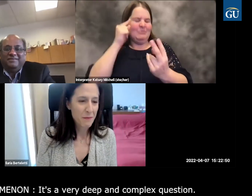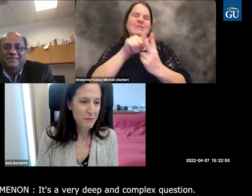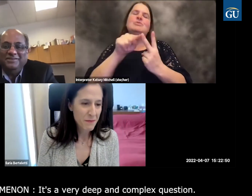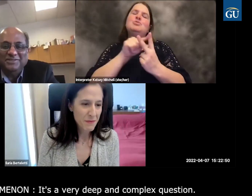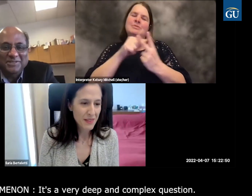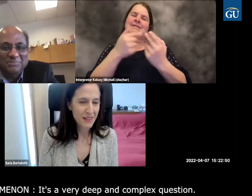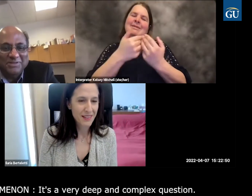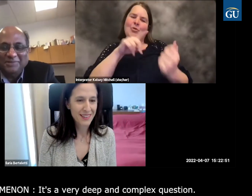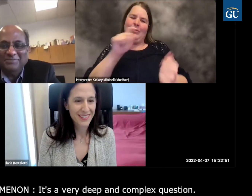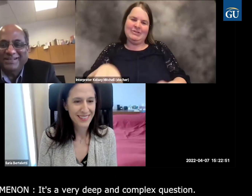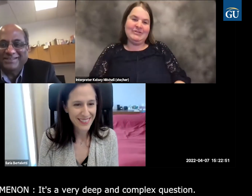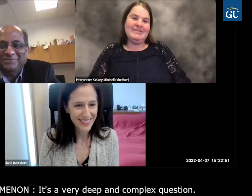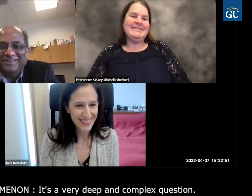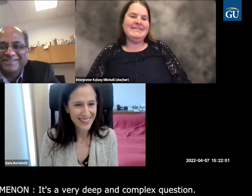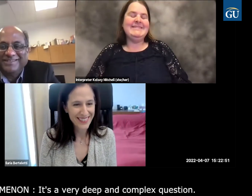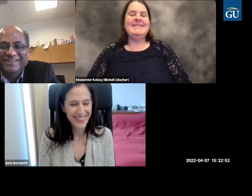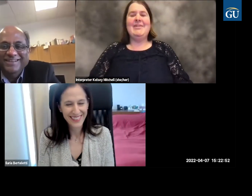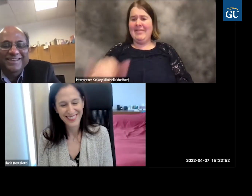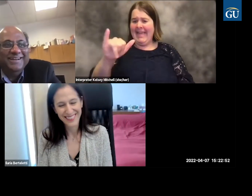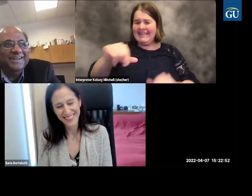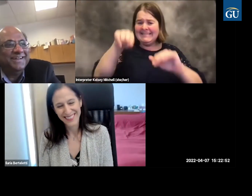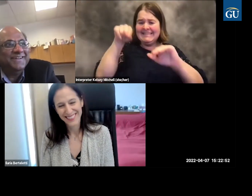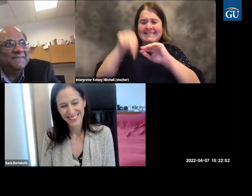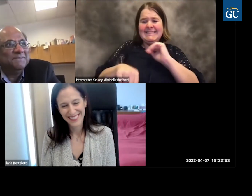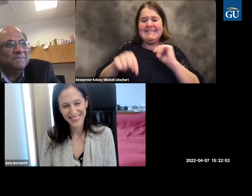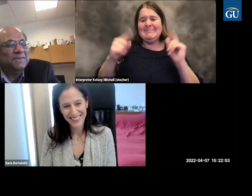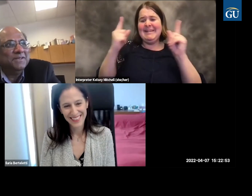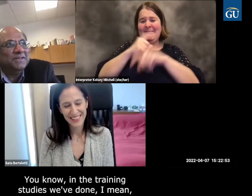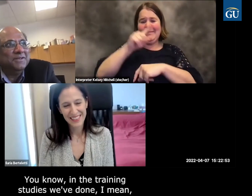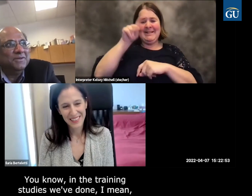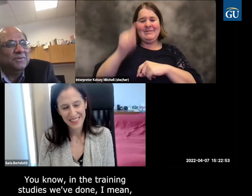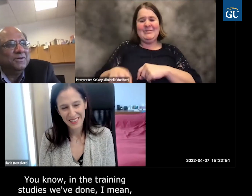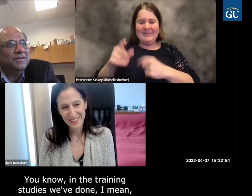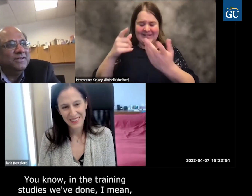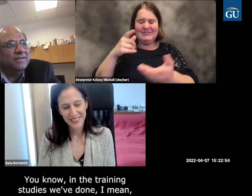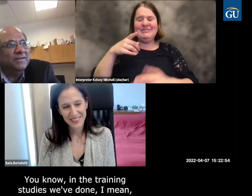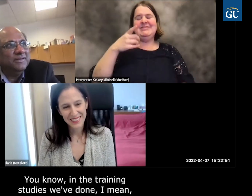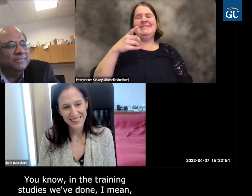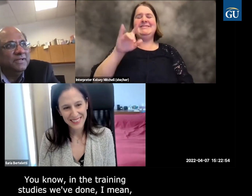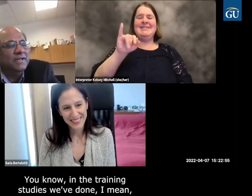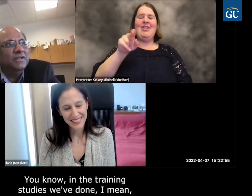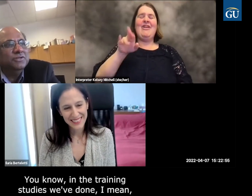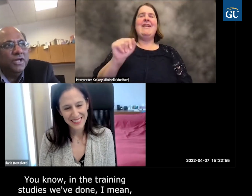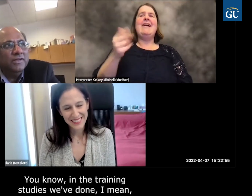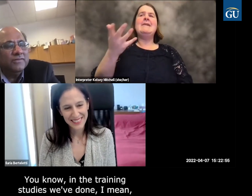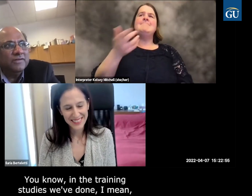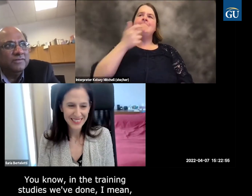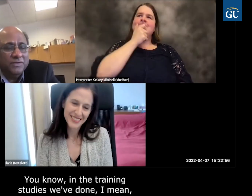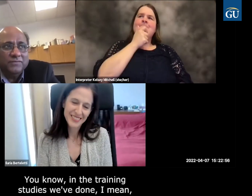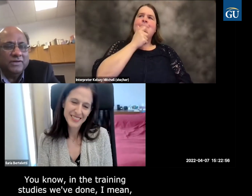you know deep and complex question um you know